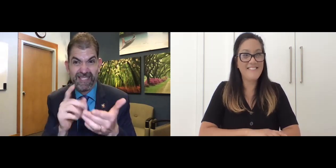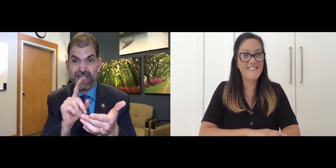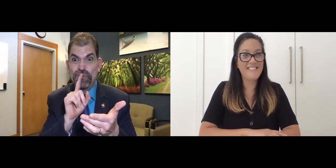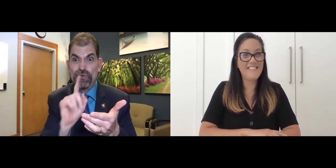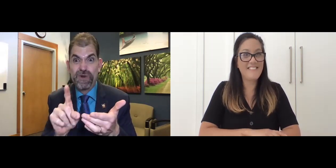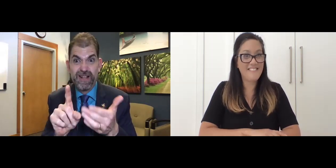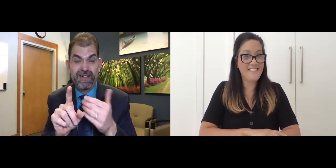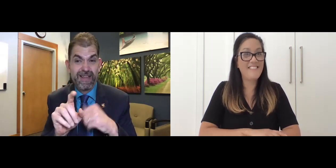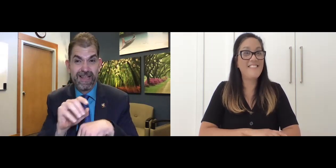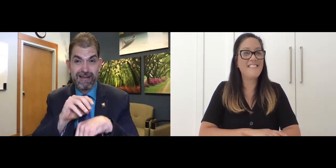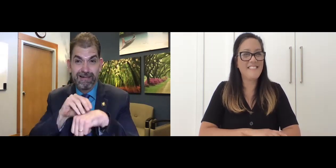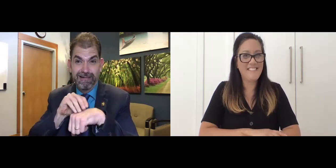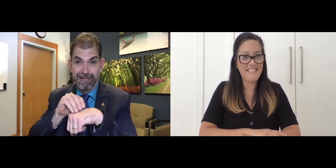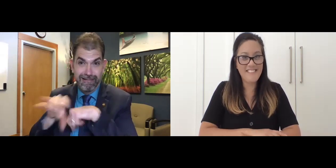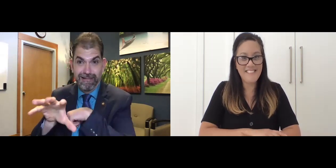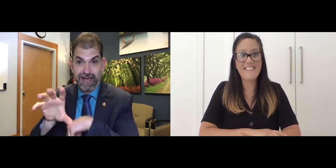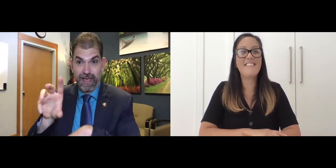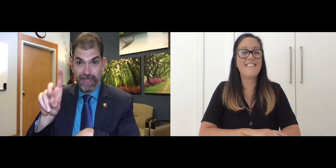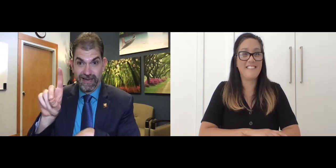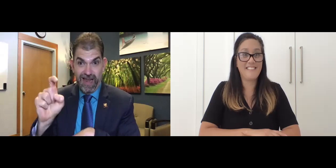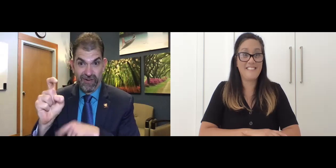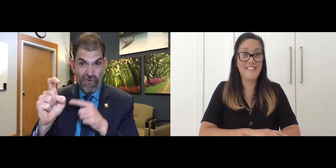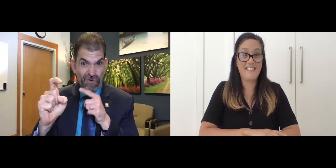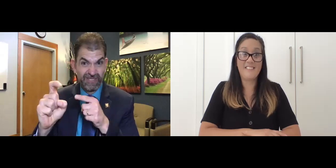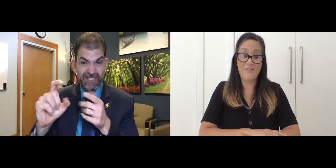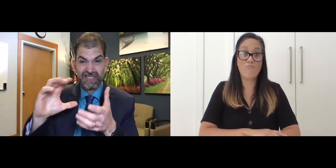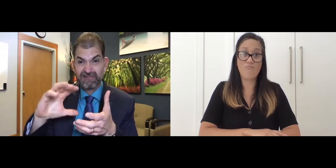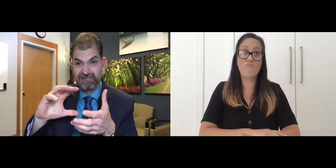of how you can actually give away the answer,